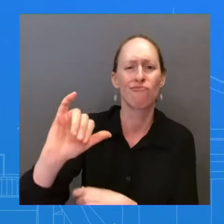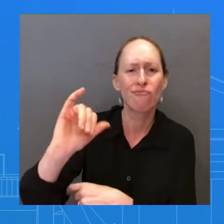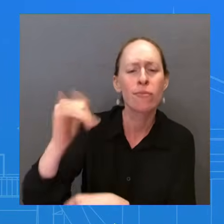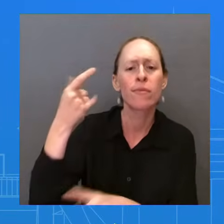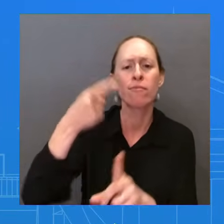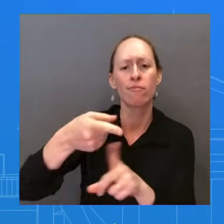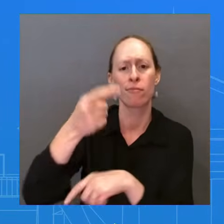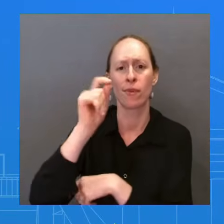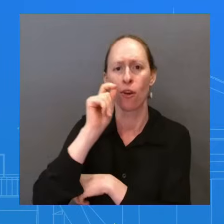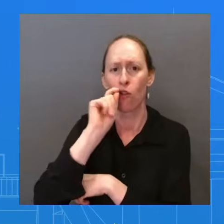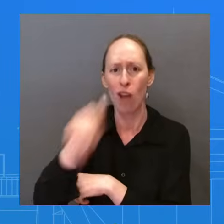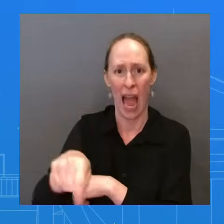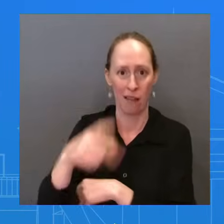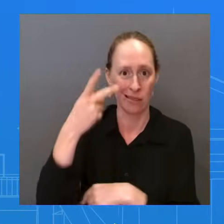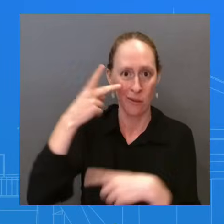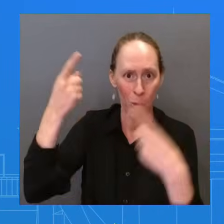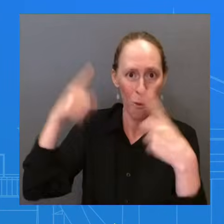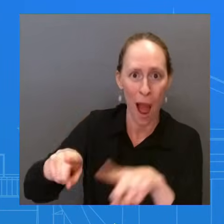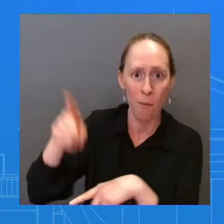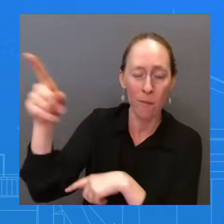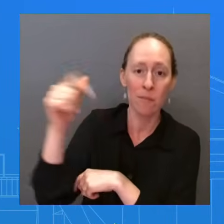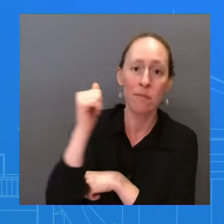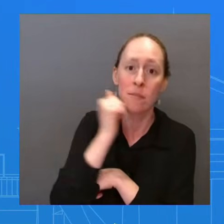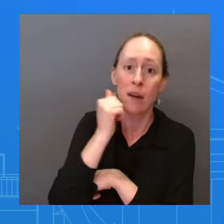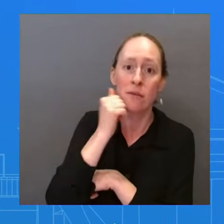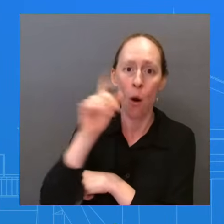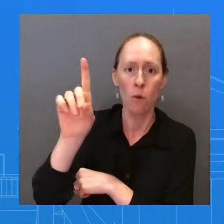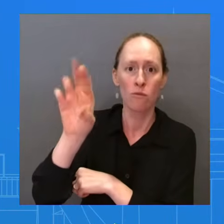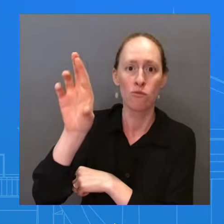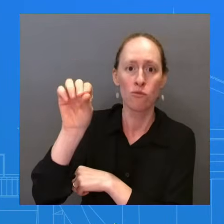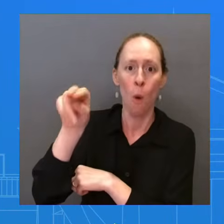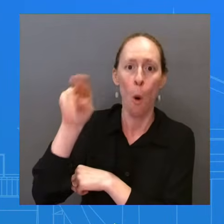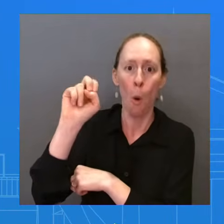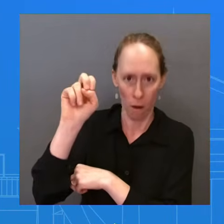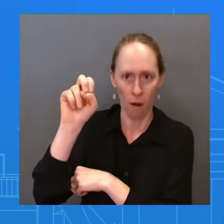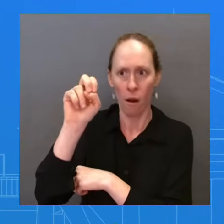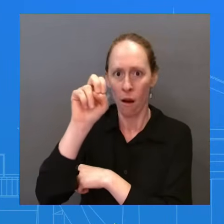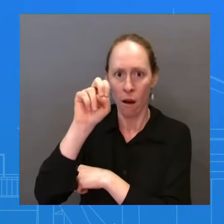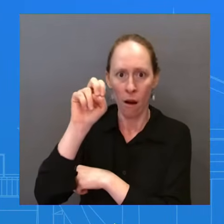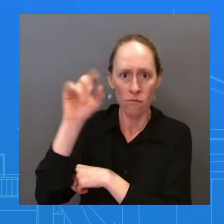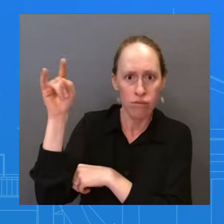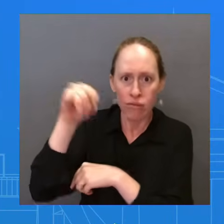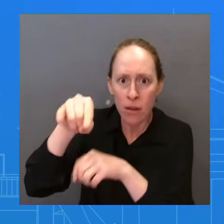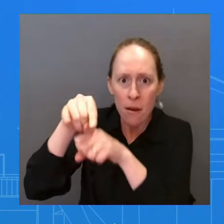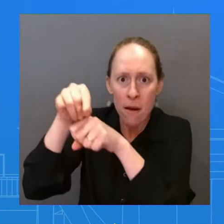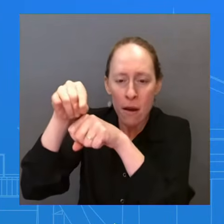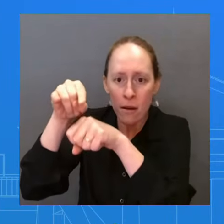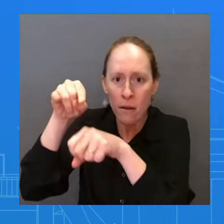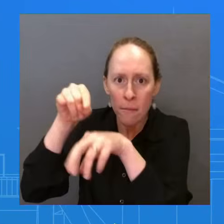The Press: What is the latest U.S. assessment? And could this be a sign that Ukraine's spring counteroffensive has begun?